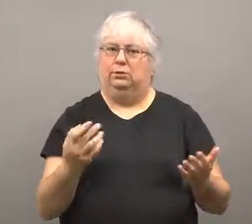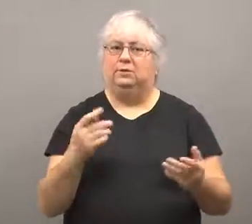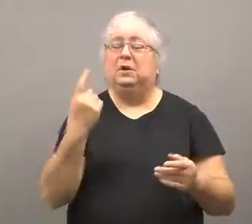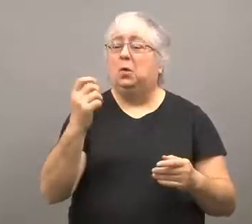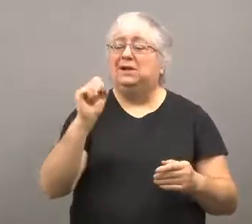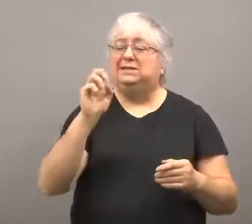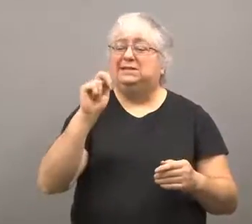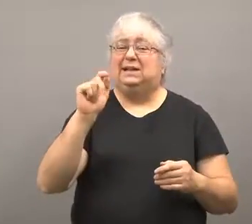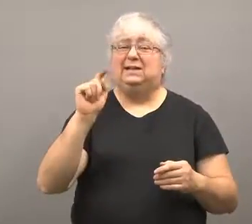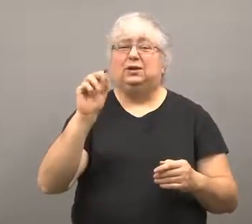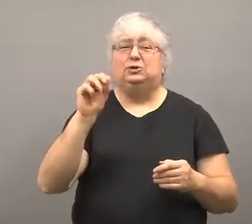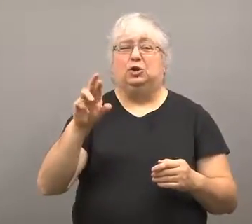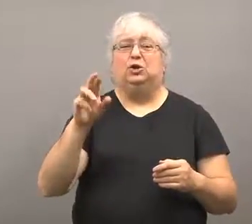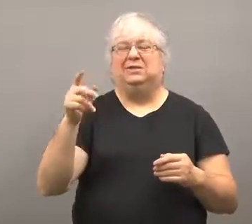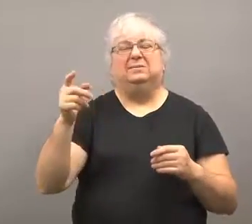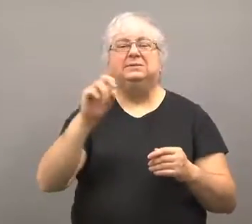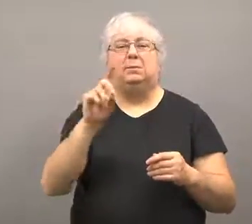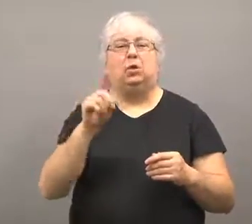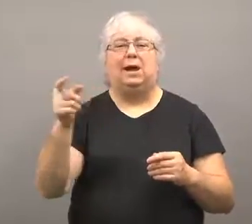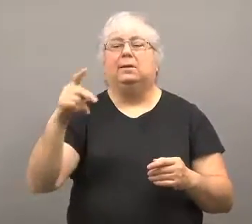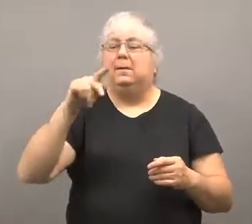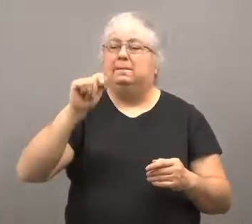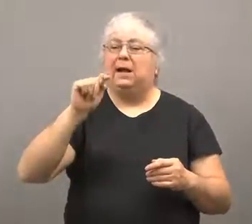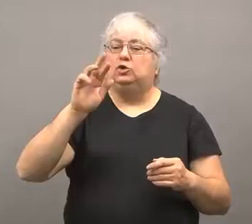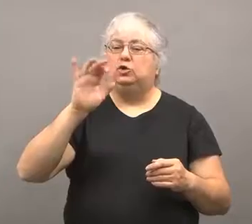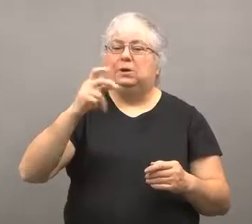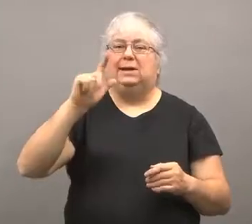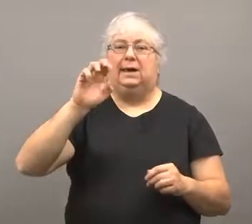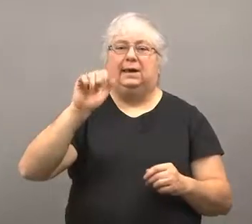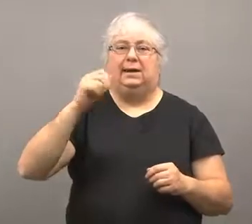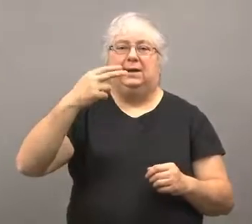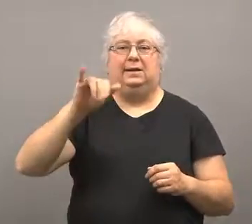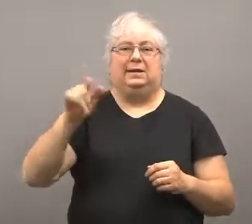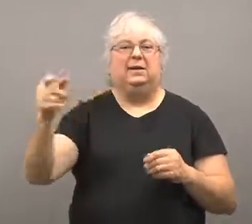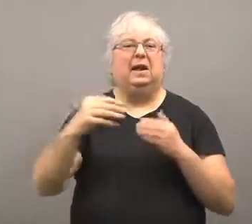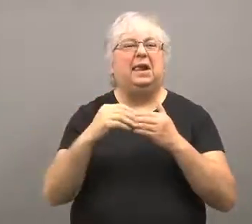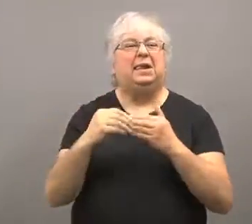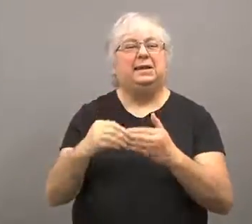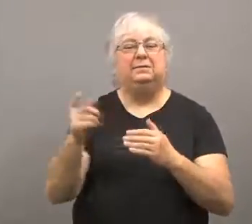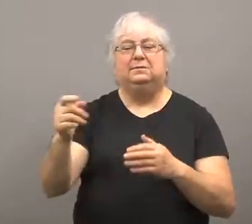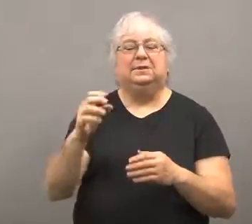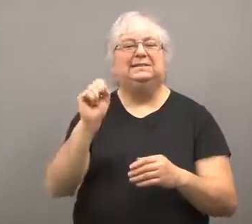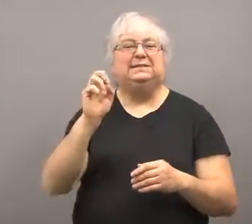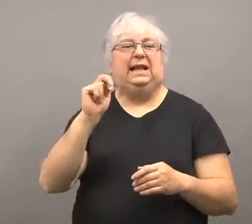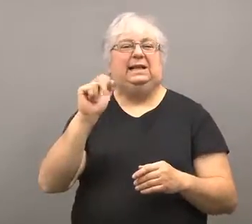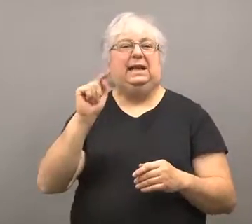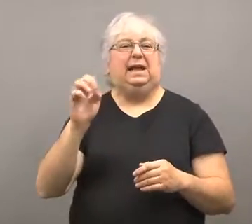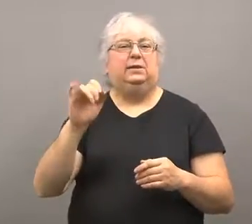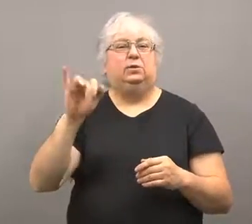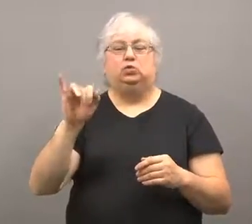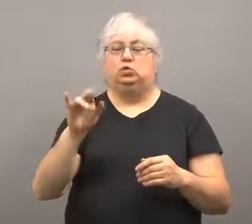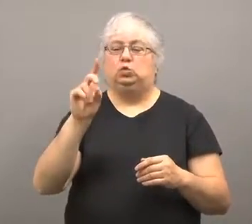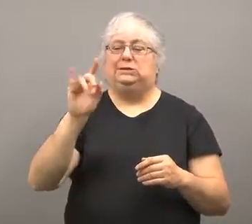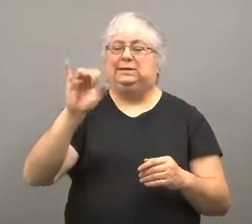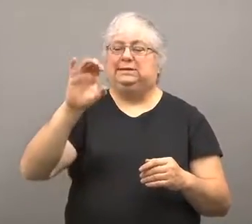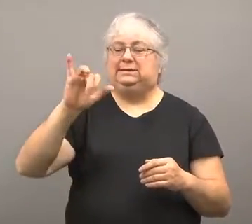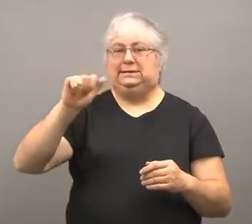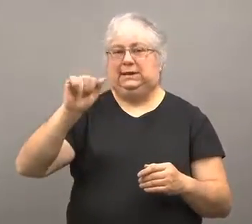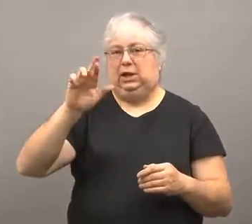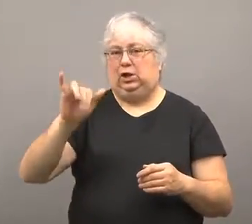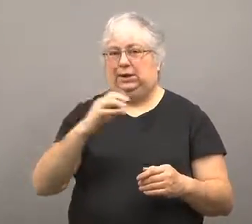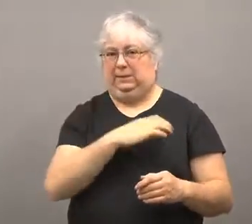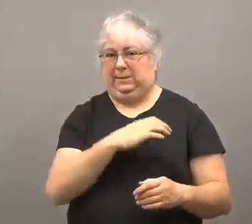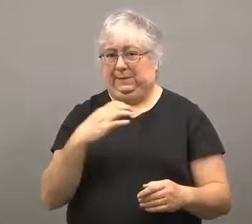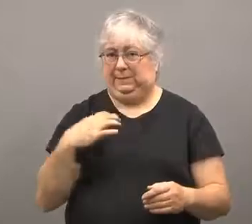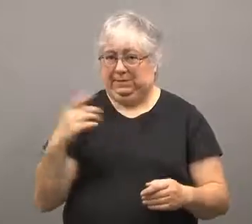Democratic Senator Patrick Leahy of Vermont is the head of the Senate